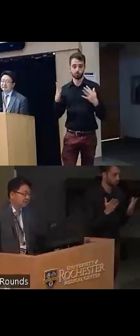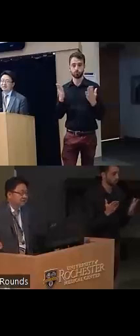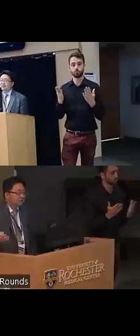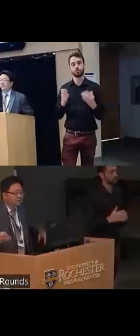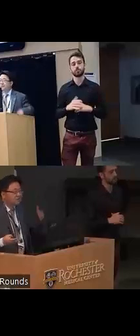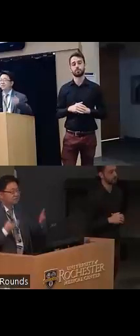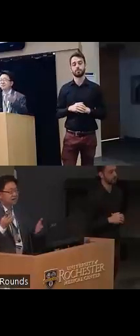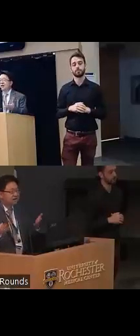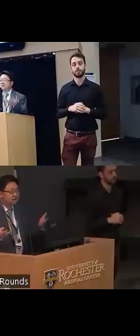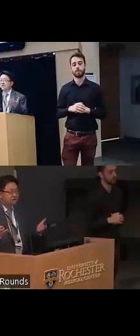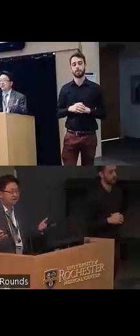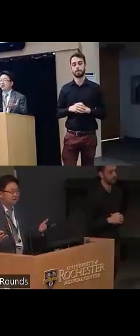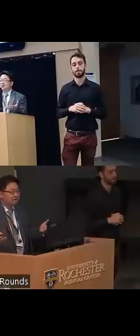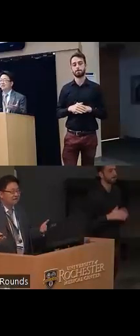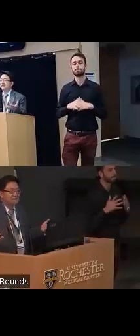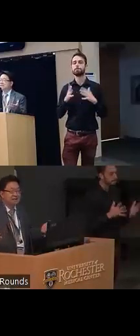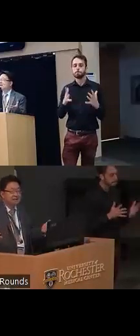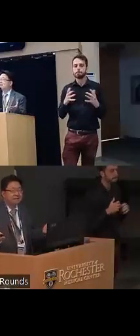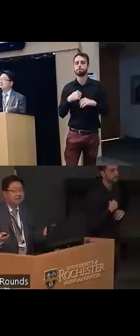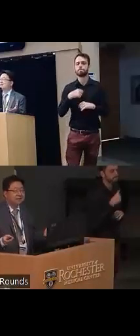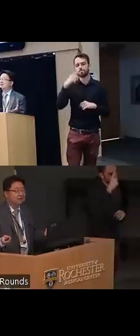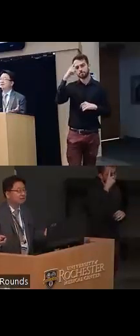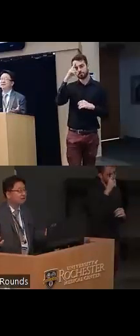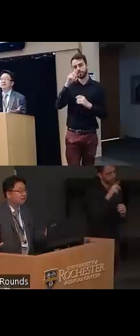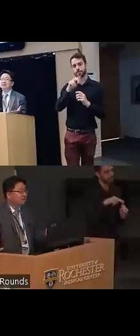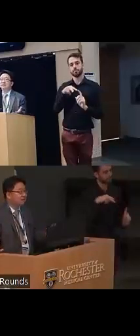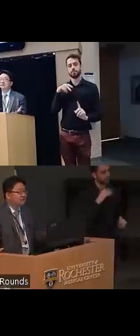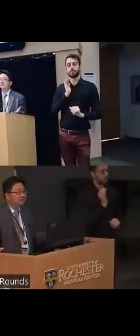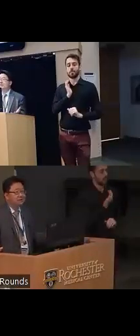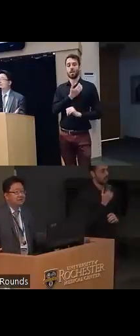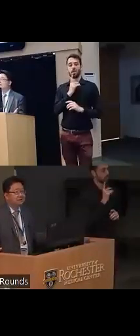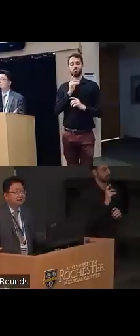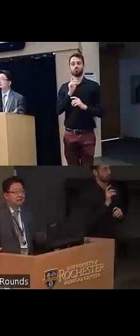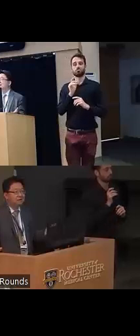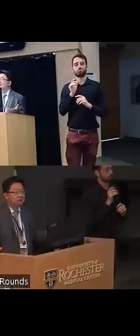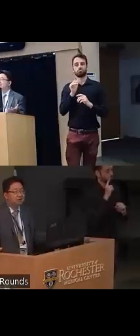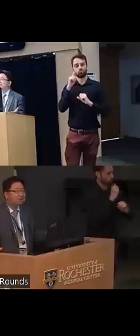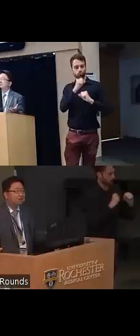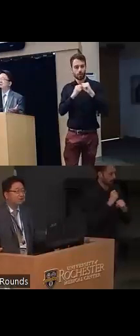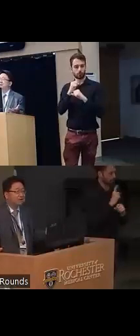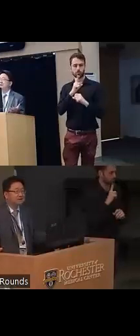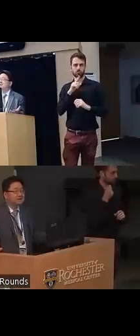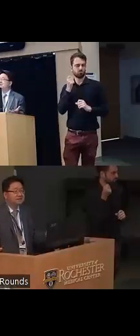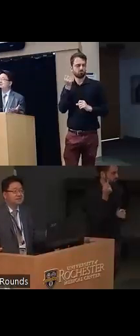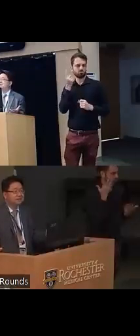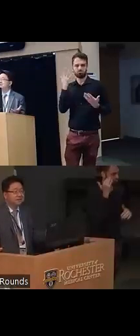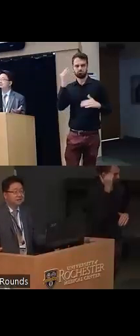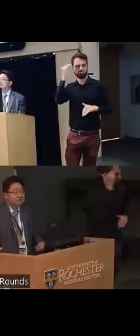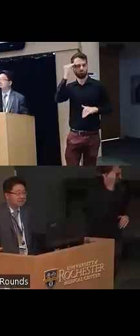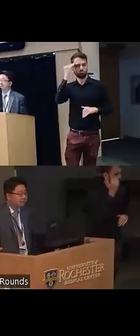so the overall strategy is relatively clear in relation to meeting the acute crisis needs of